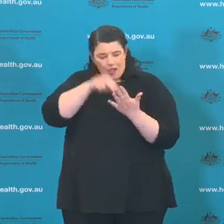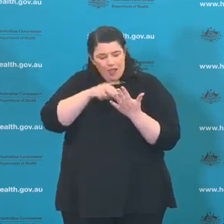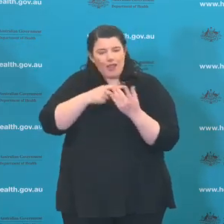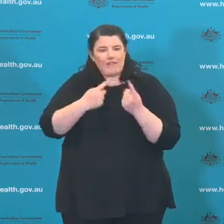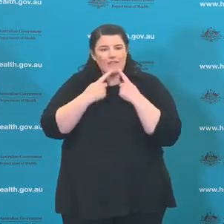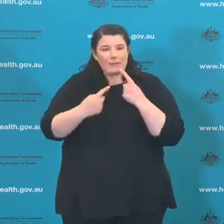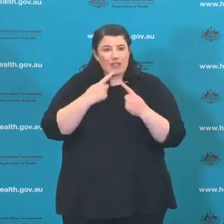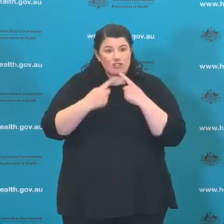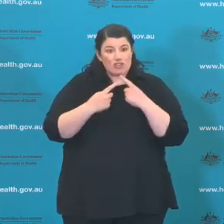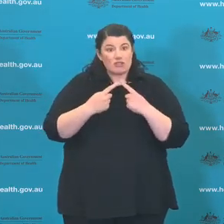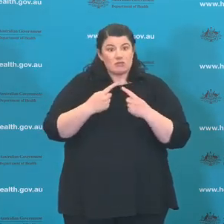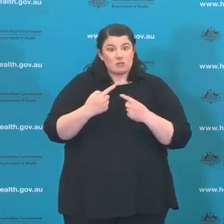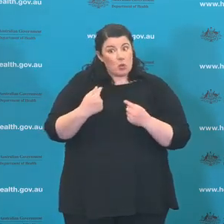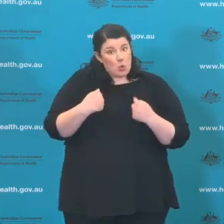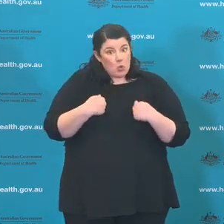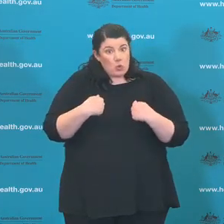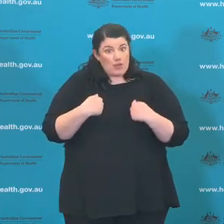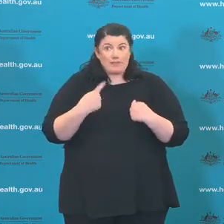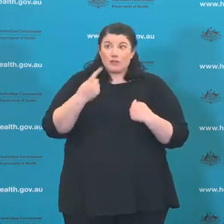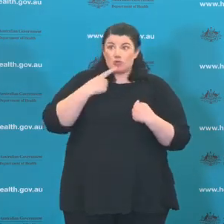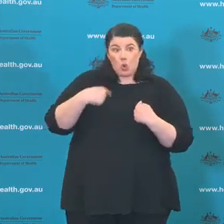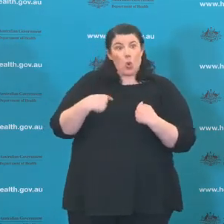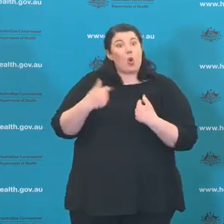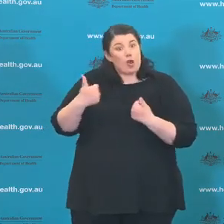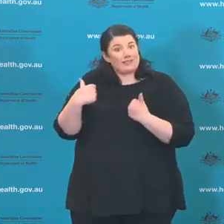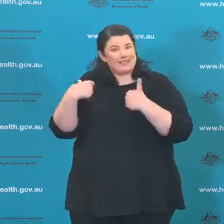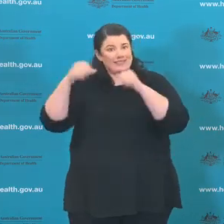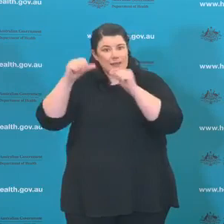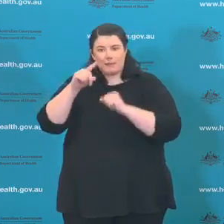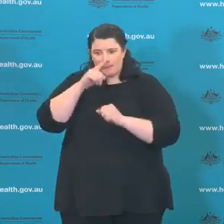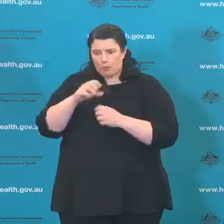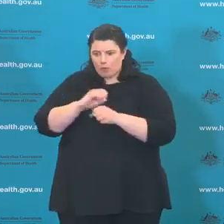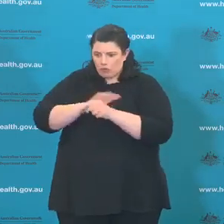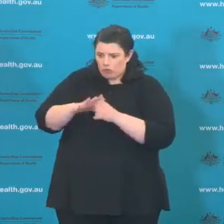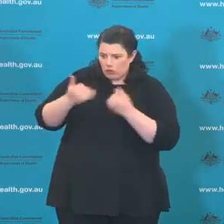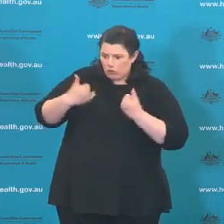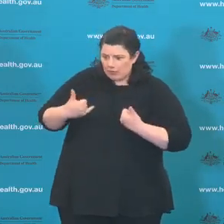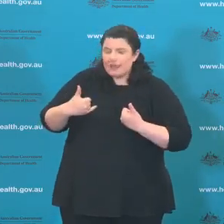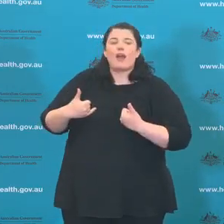it's been used where there's been a positive case but again we're not privy